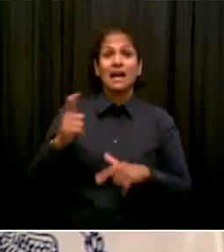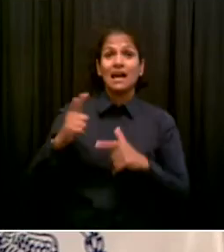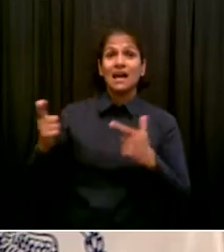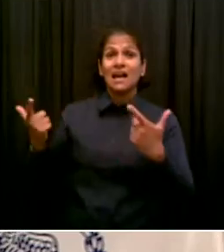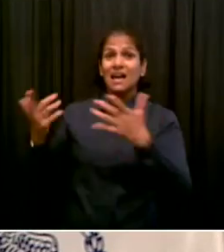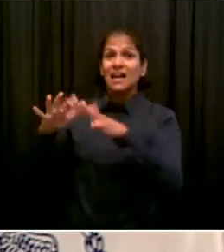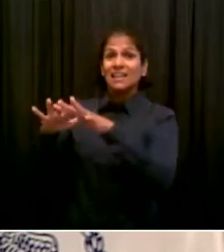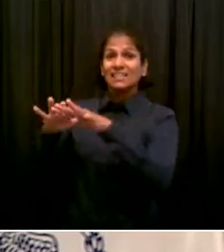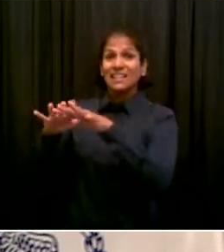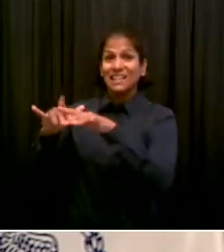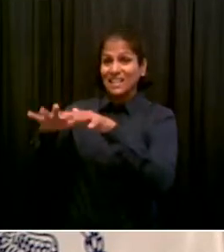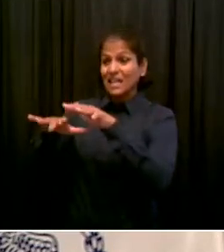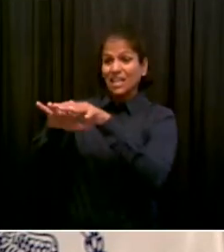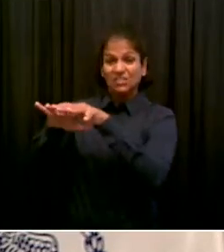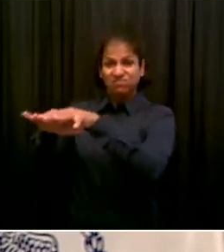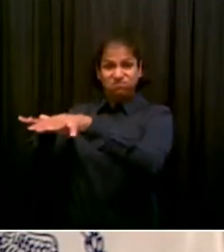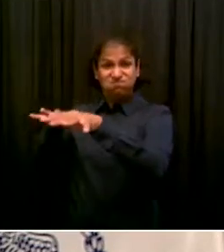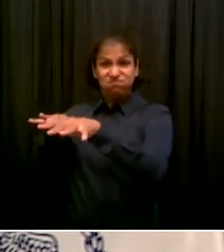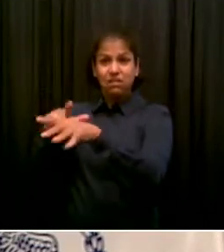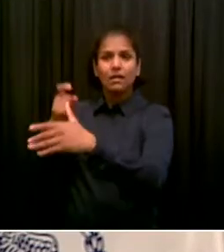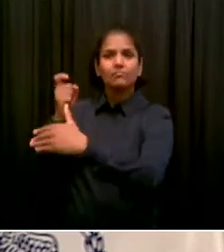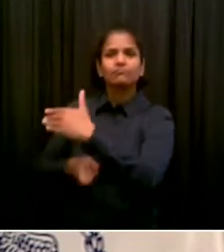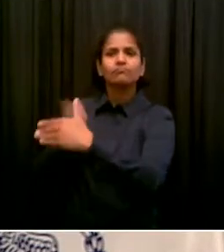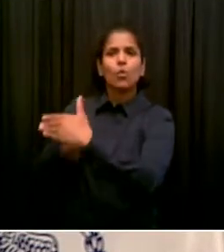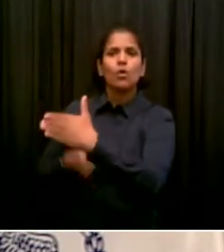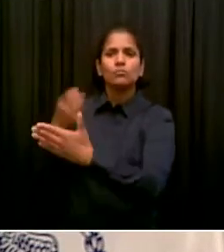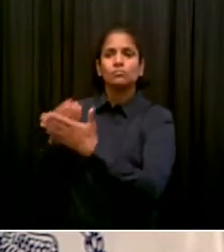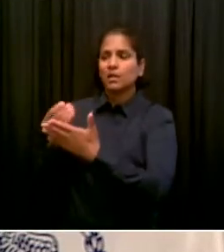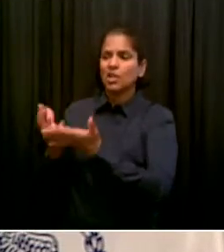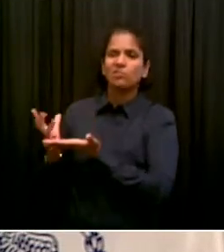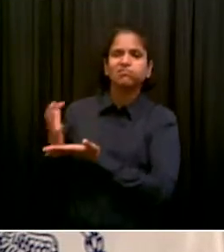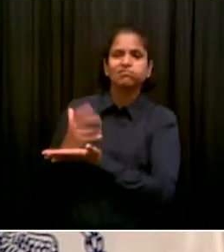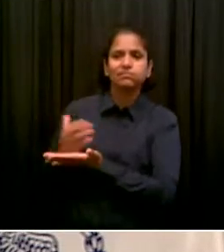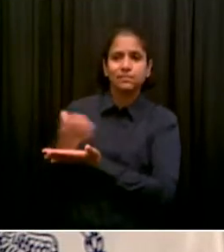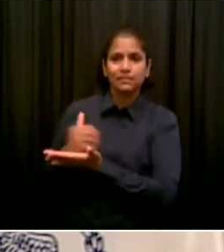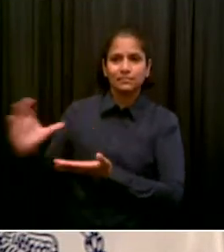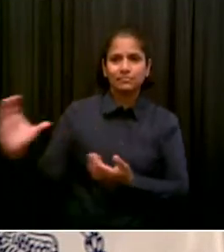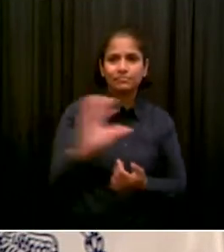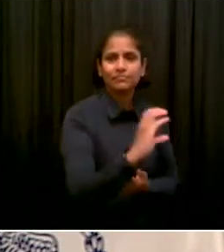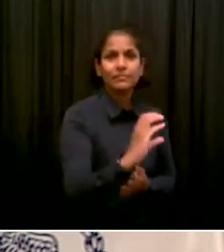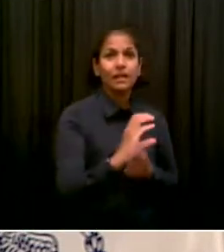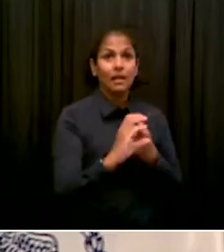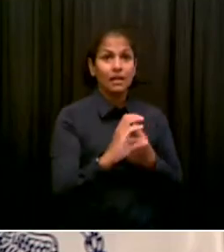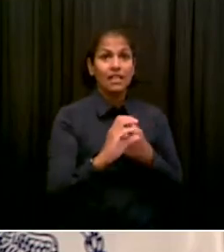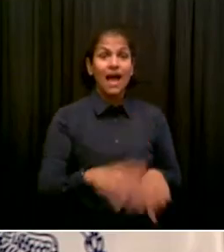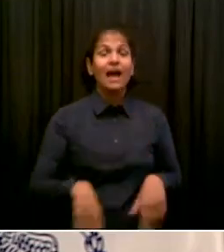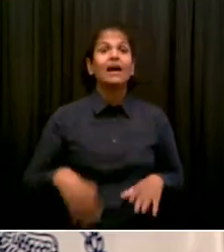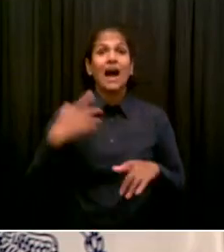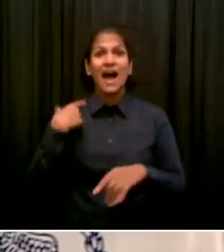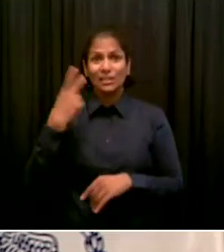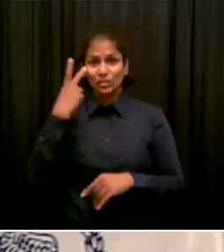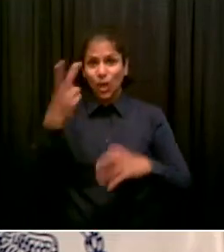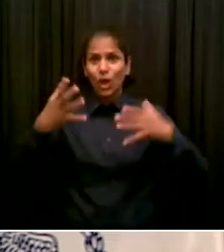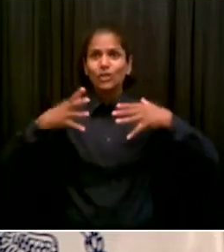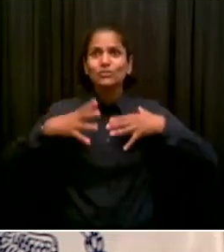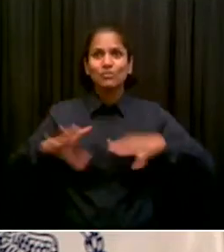MAKE IT SUSTAINABLE. I WAS WALKING BY, I SAW A DRESS